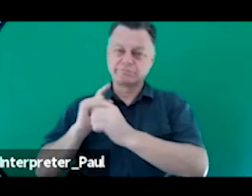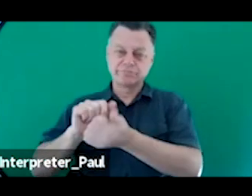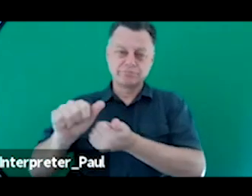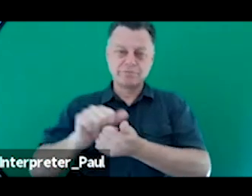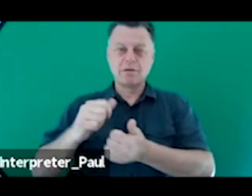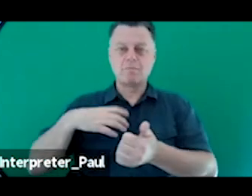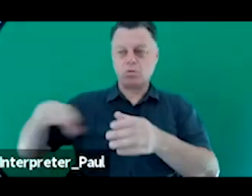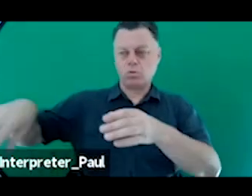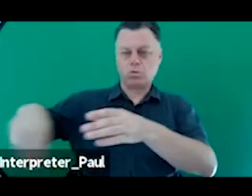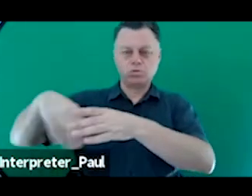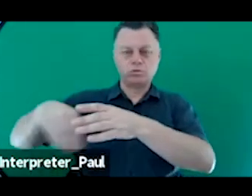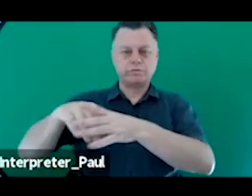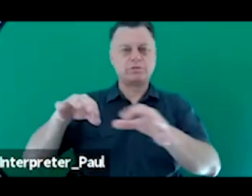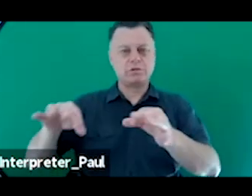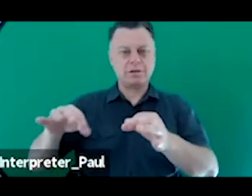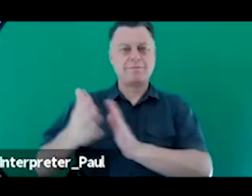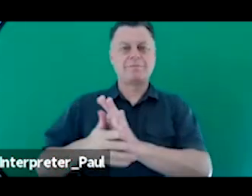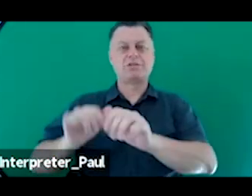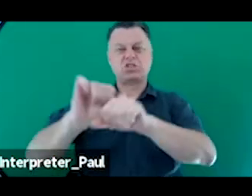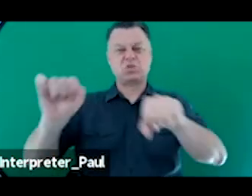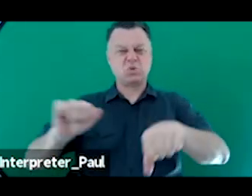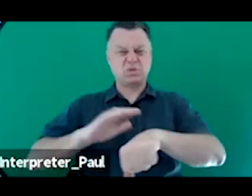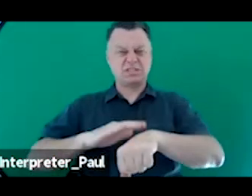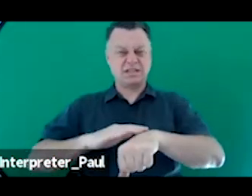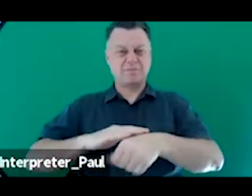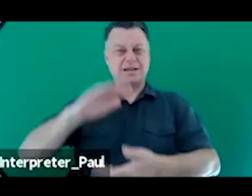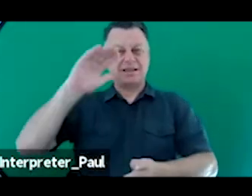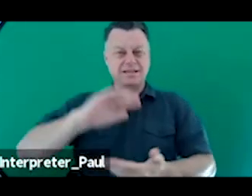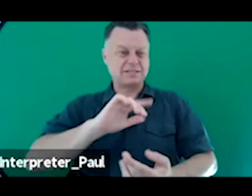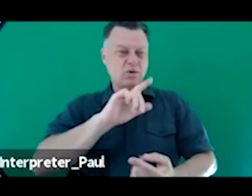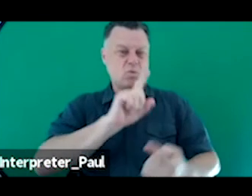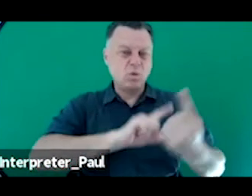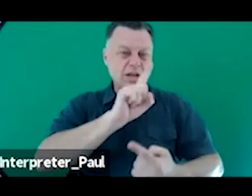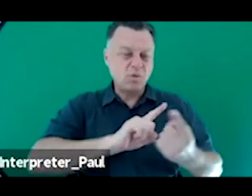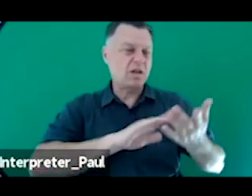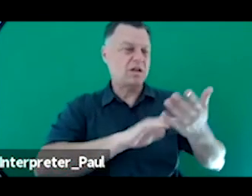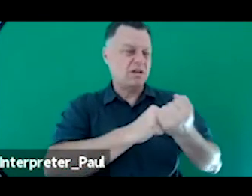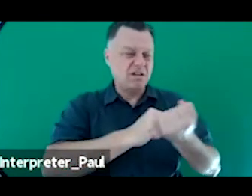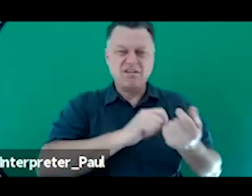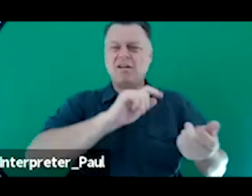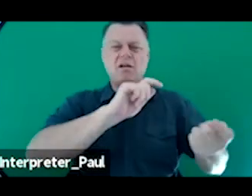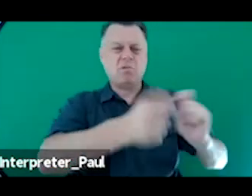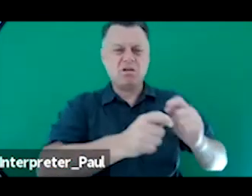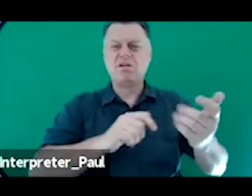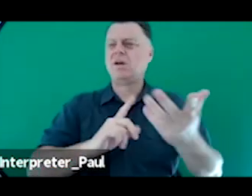then you can focus your efforts less on those individual, “Here is a need for a test,”